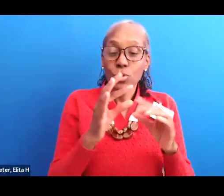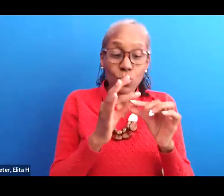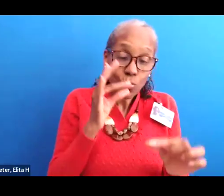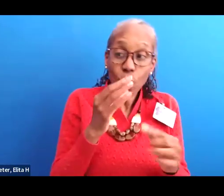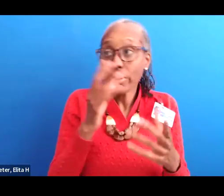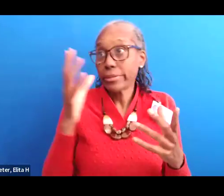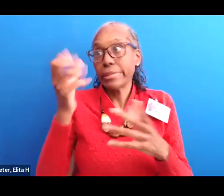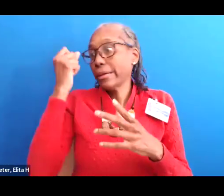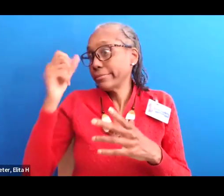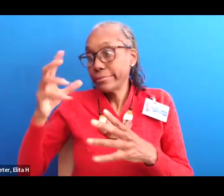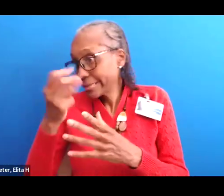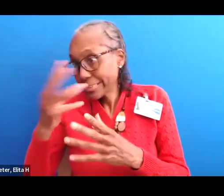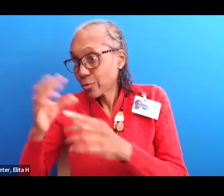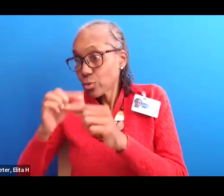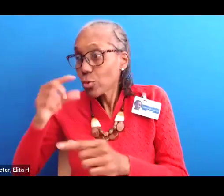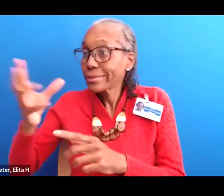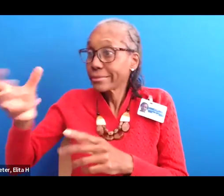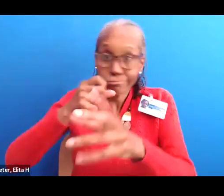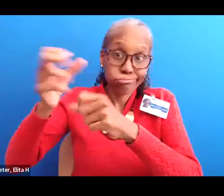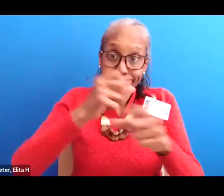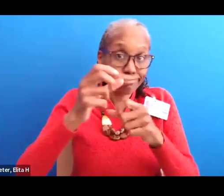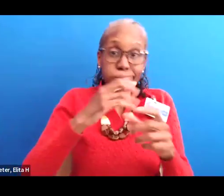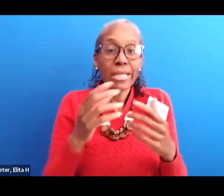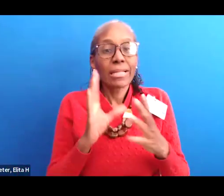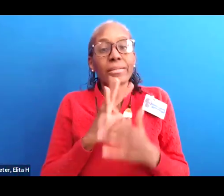someplace, you pick up some straws, and they're kind of nice to have